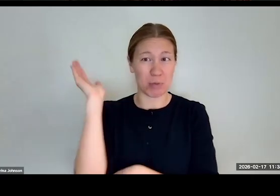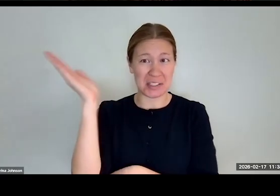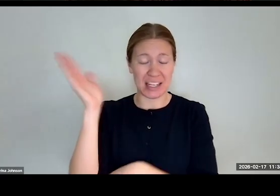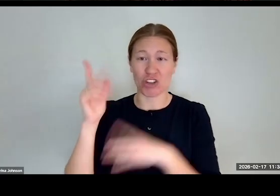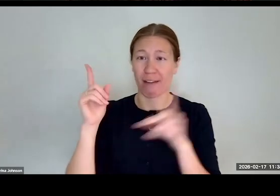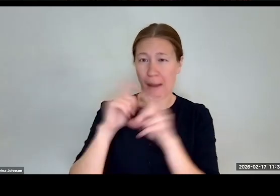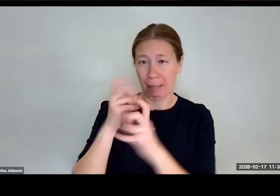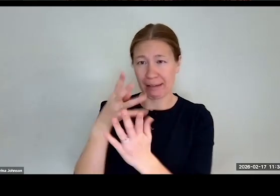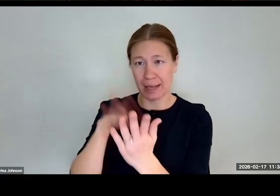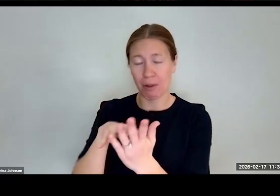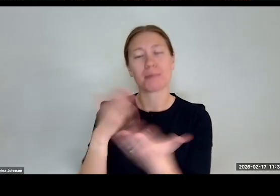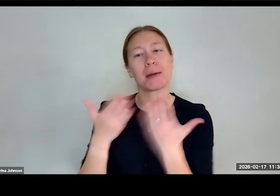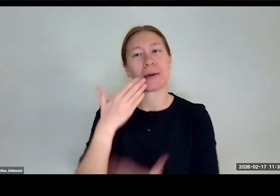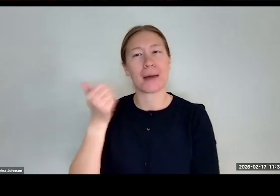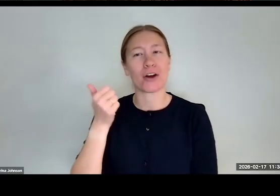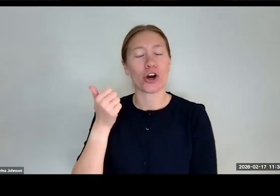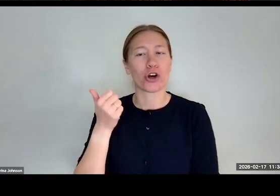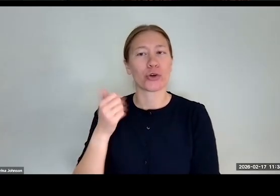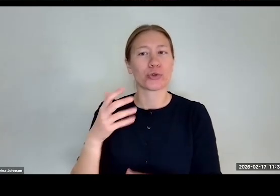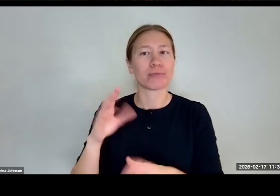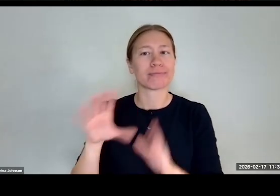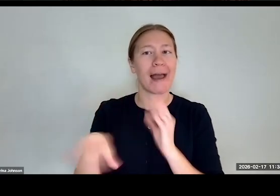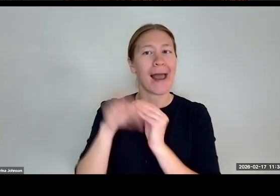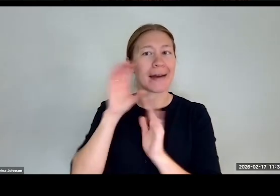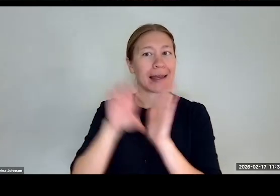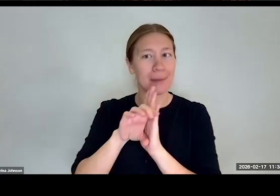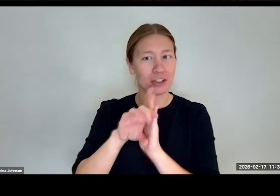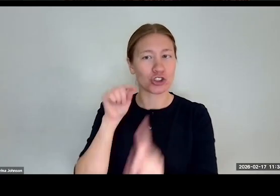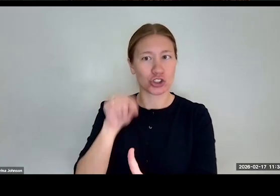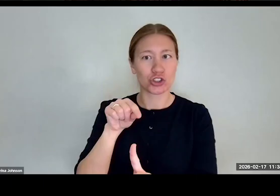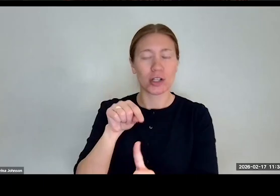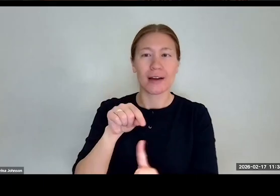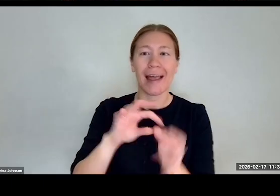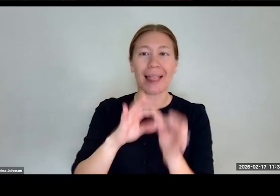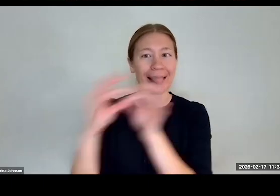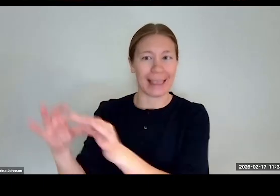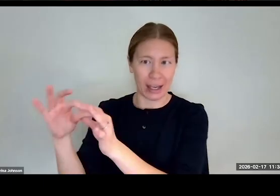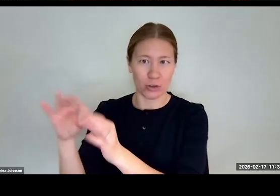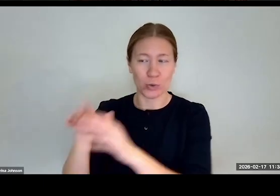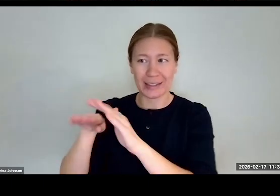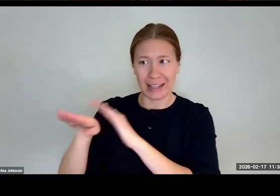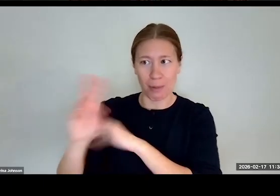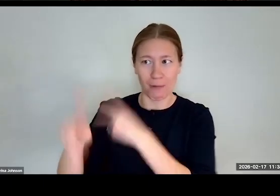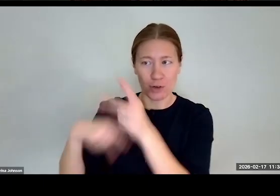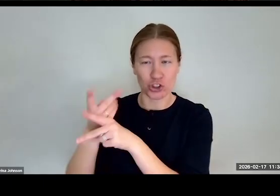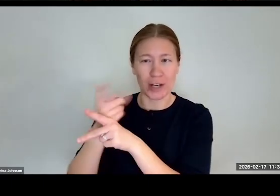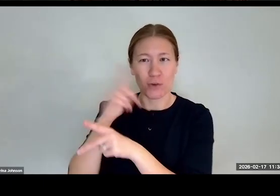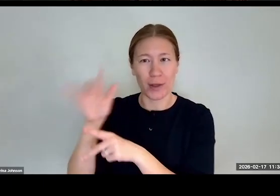to include an image with a link out to a more accessible version of that table information for those that actually wanna be able to go through the data.